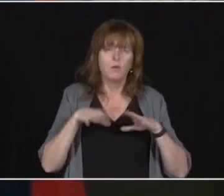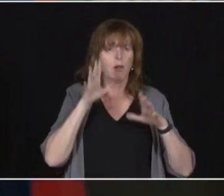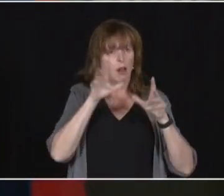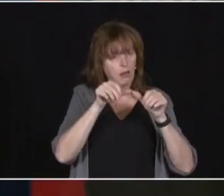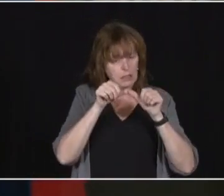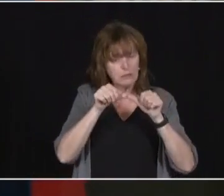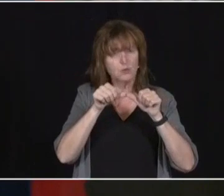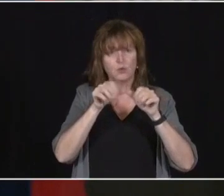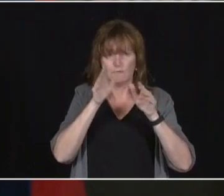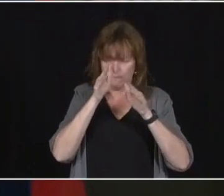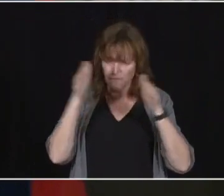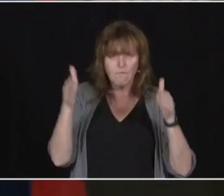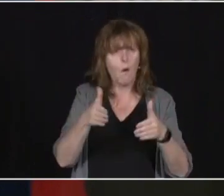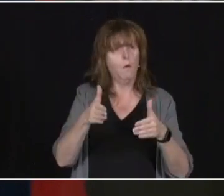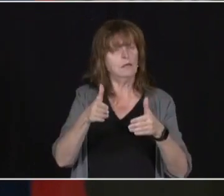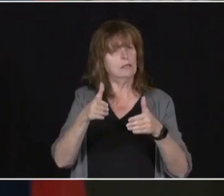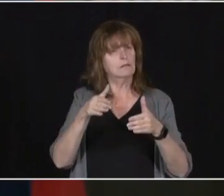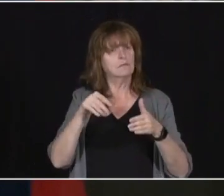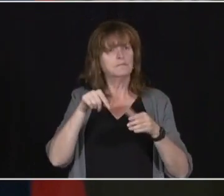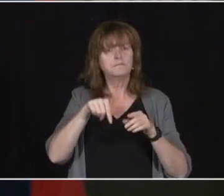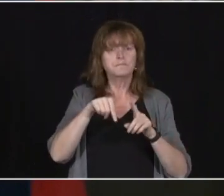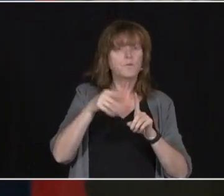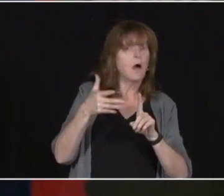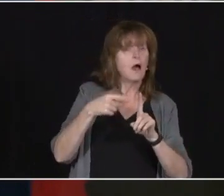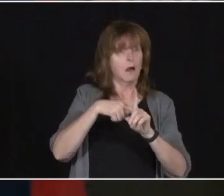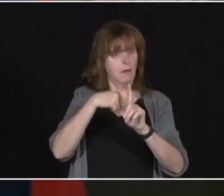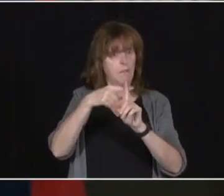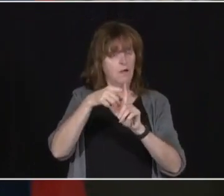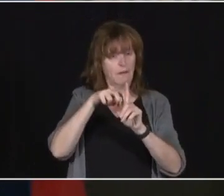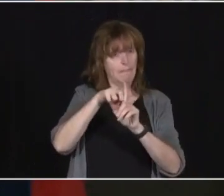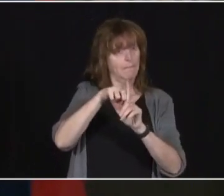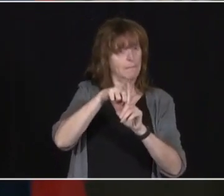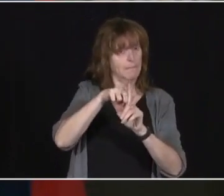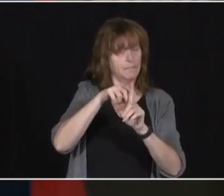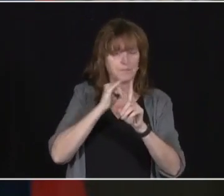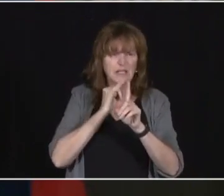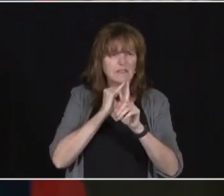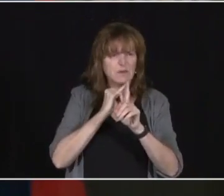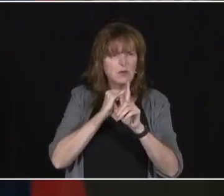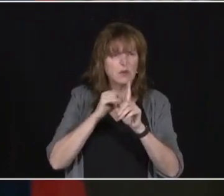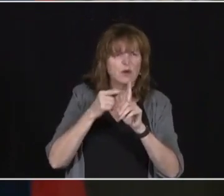on tracing and tracking these cases. The whole country is on it right now.